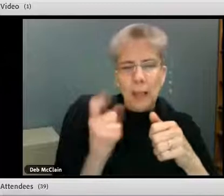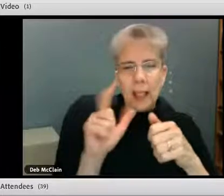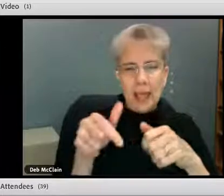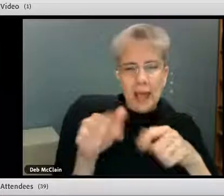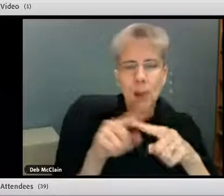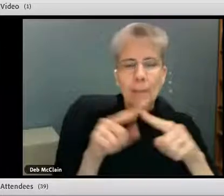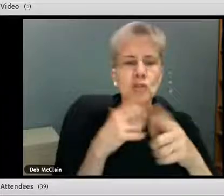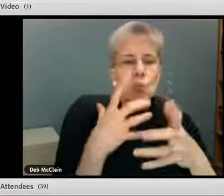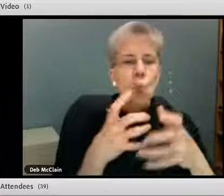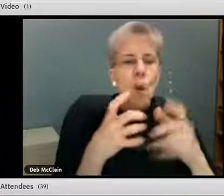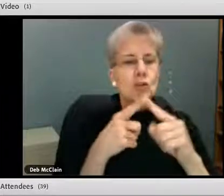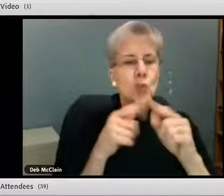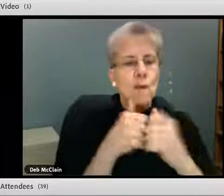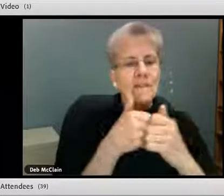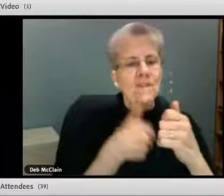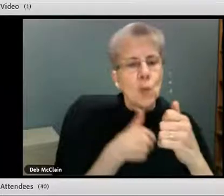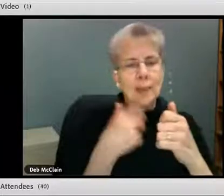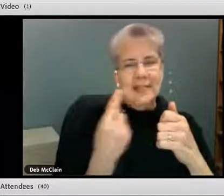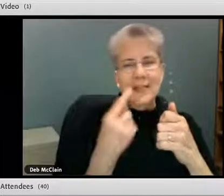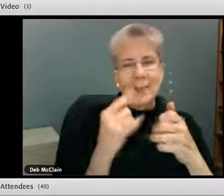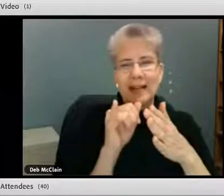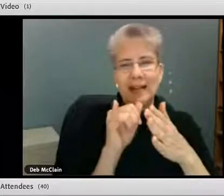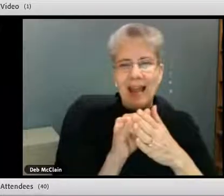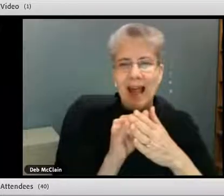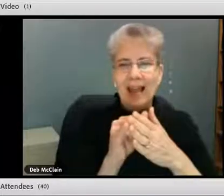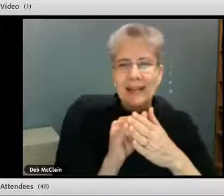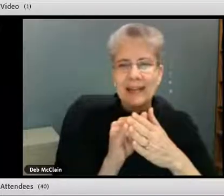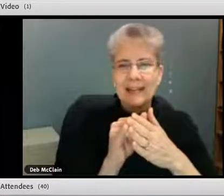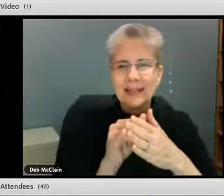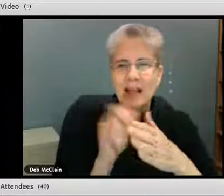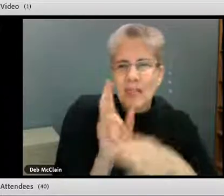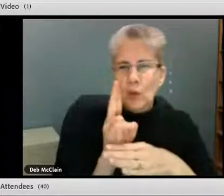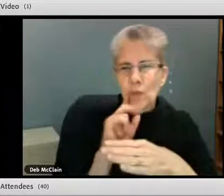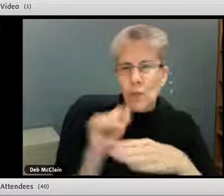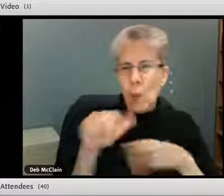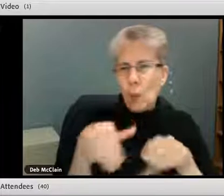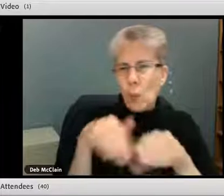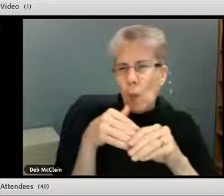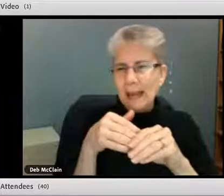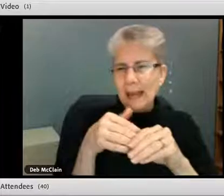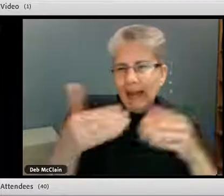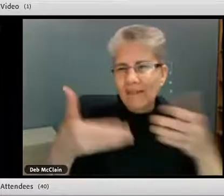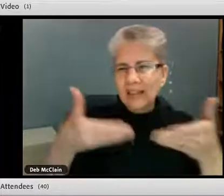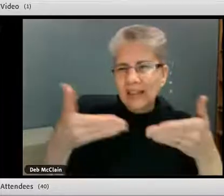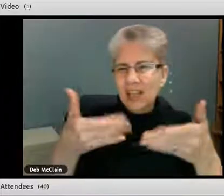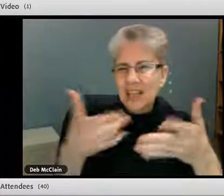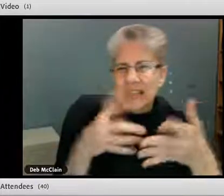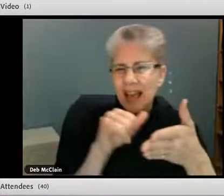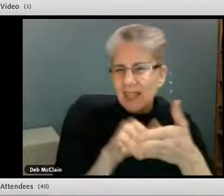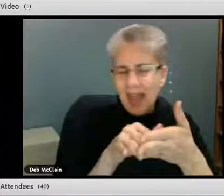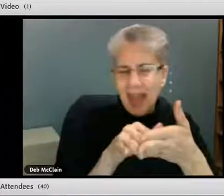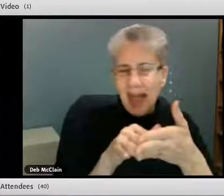That's something like a crafter can use for their own wedding invitations or something like that. It kind of gets icky if you're using those